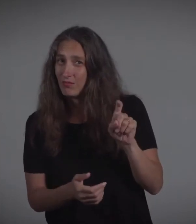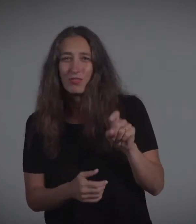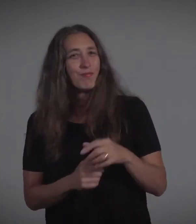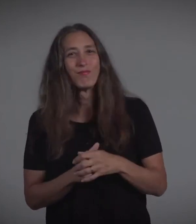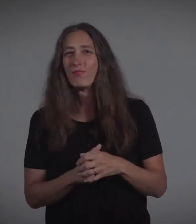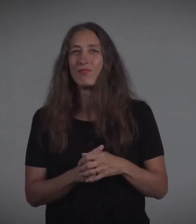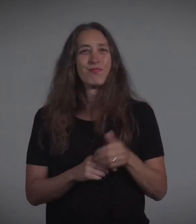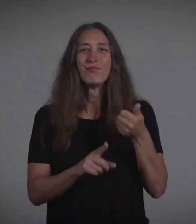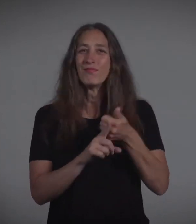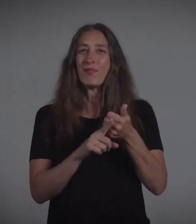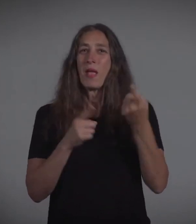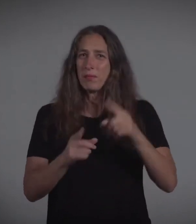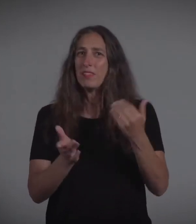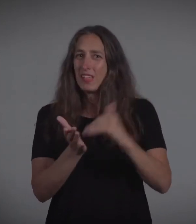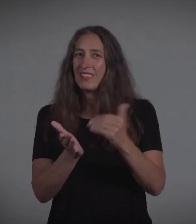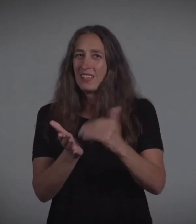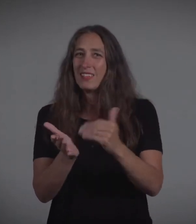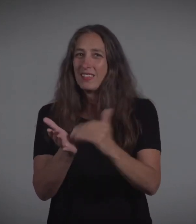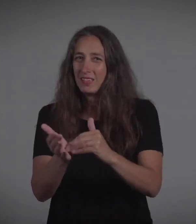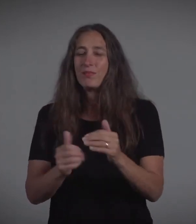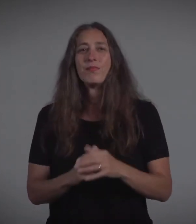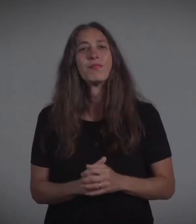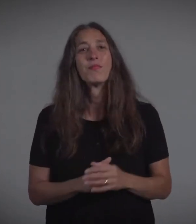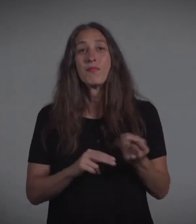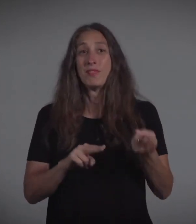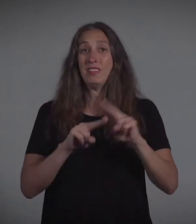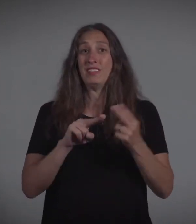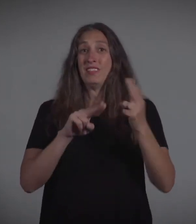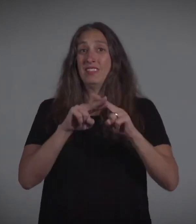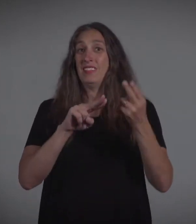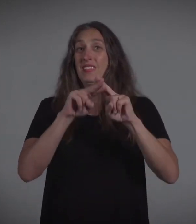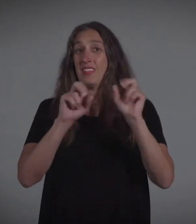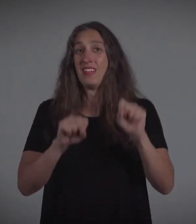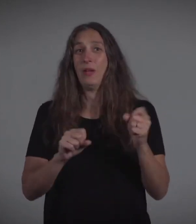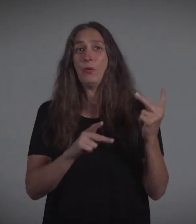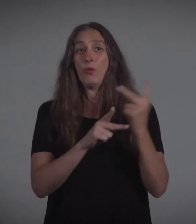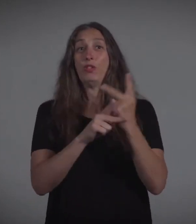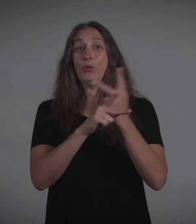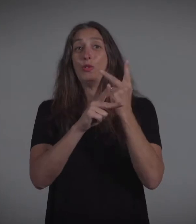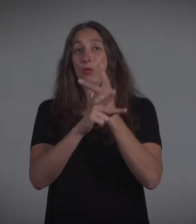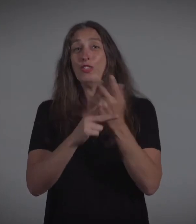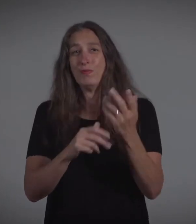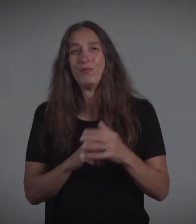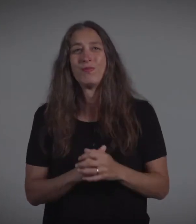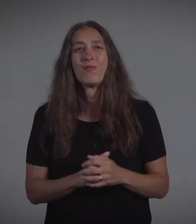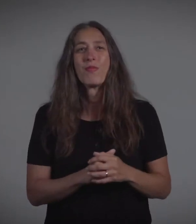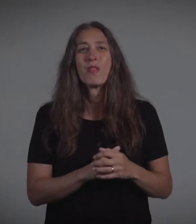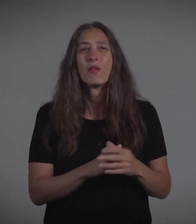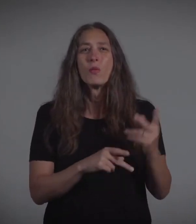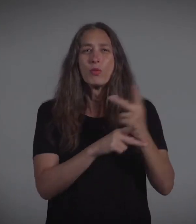DV doesn't just happen one time. It recurs. It can also become worse and worse over time.